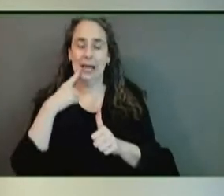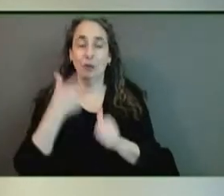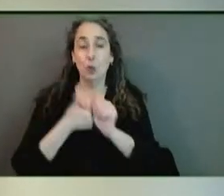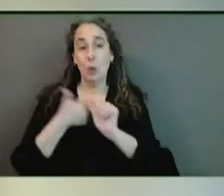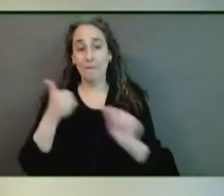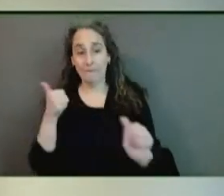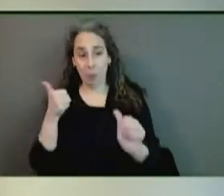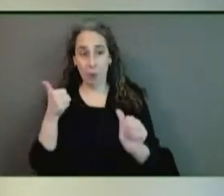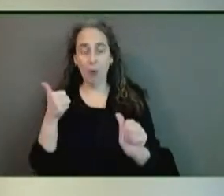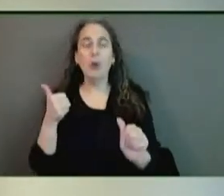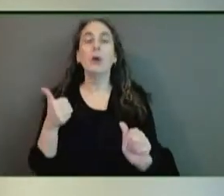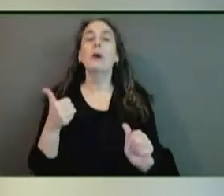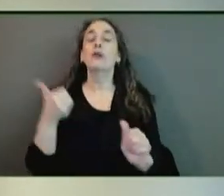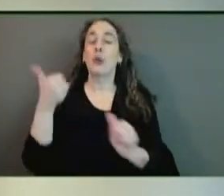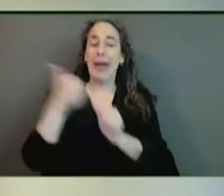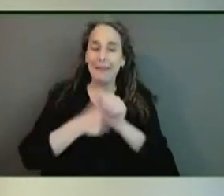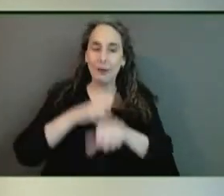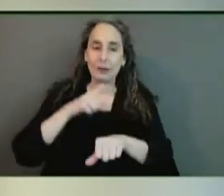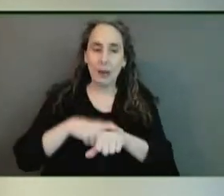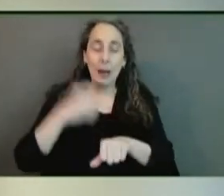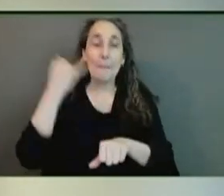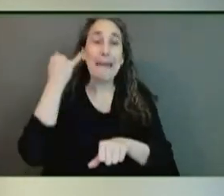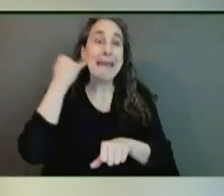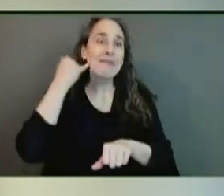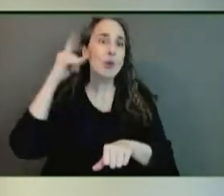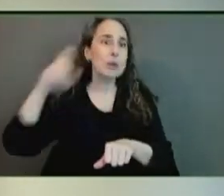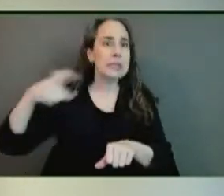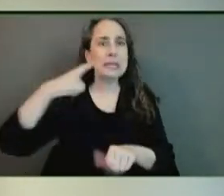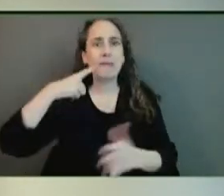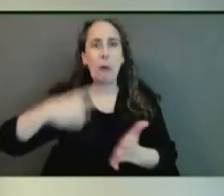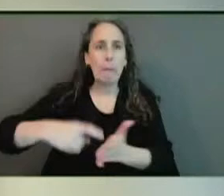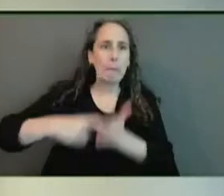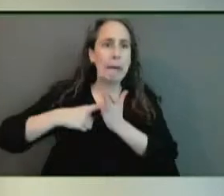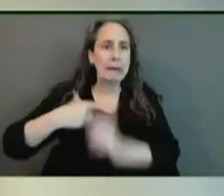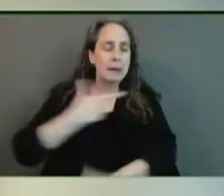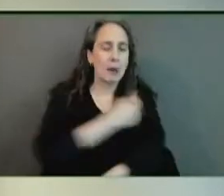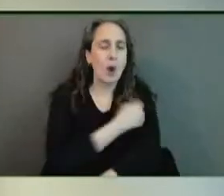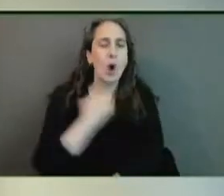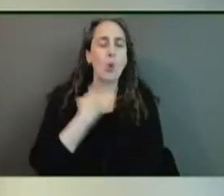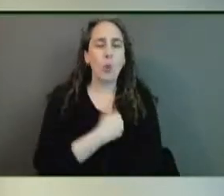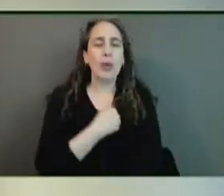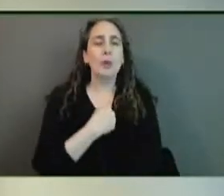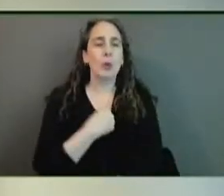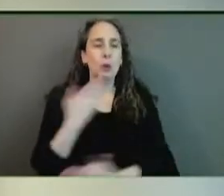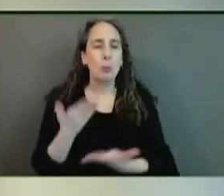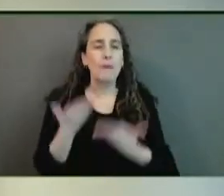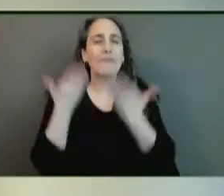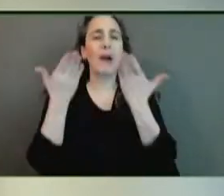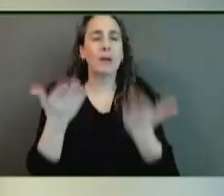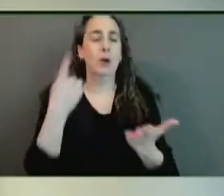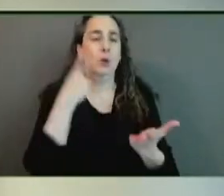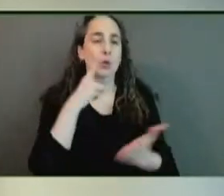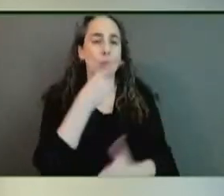In CDCs Prevention to kids, and so every time and so if there